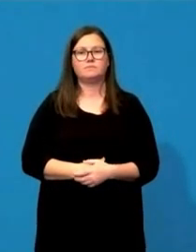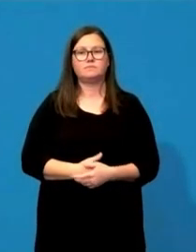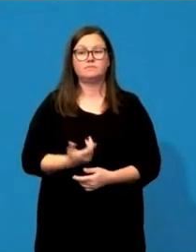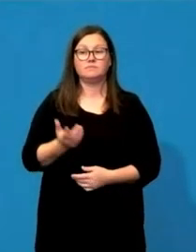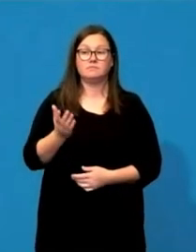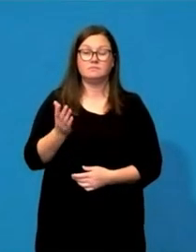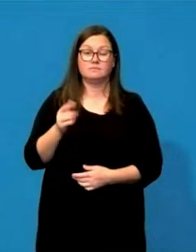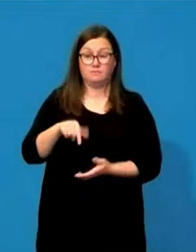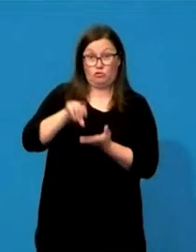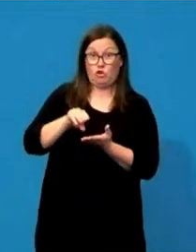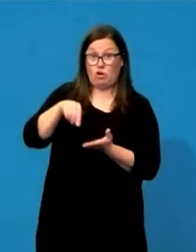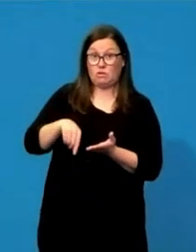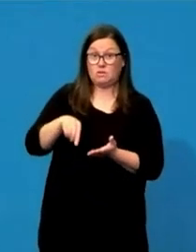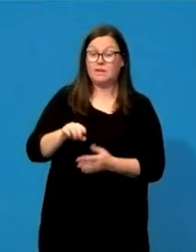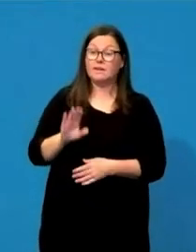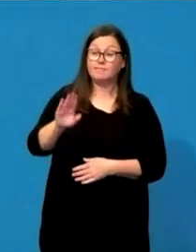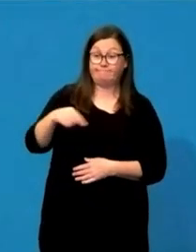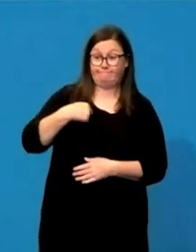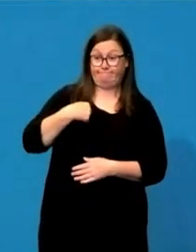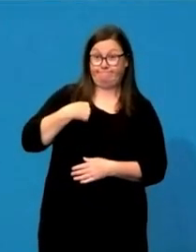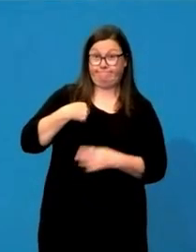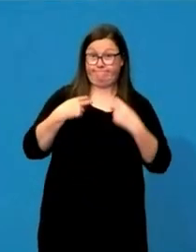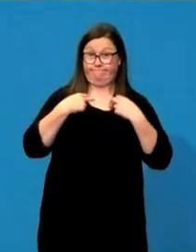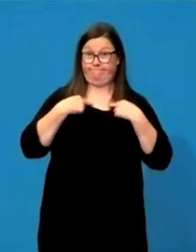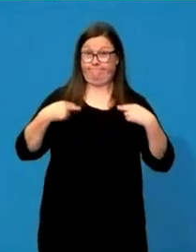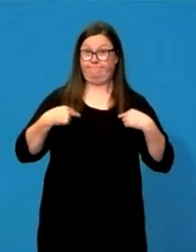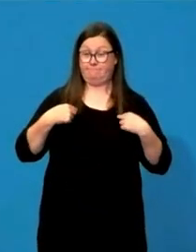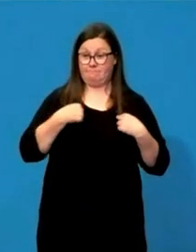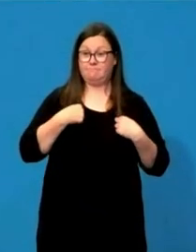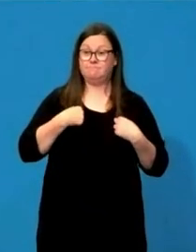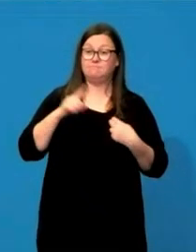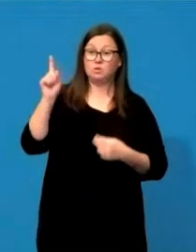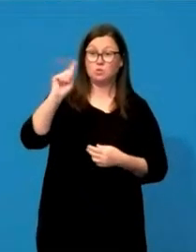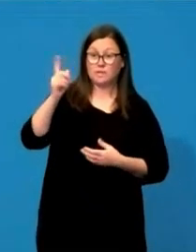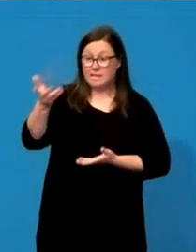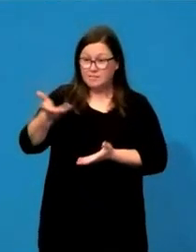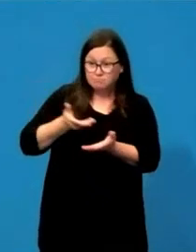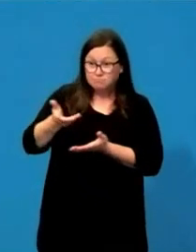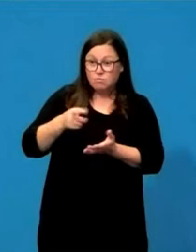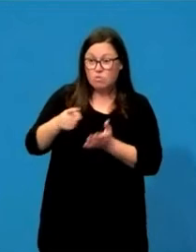You're here with Avelina and we have been having a yarn about a hoist that would help